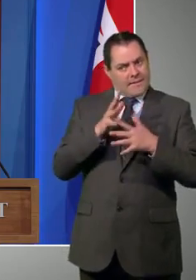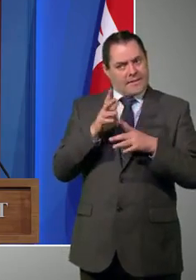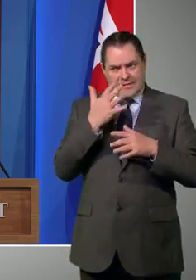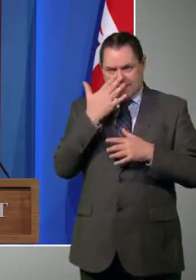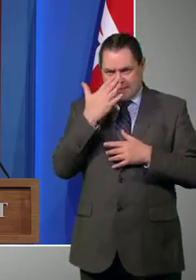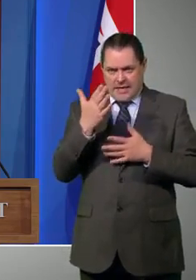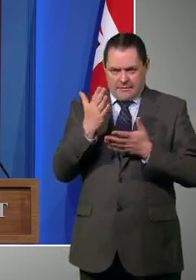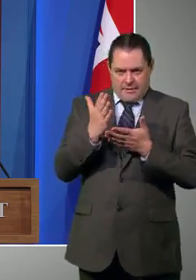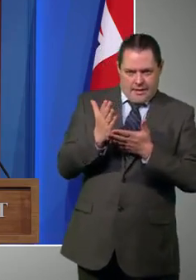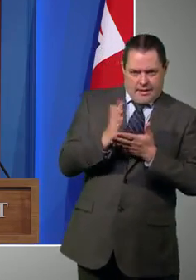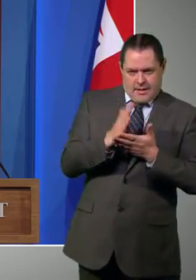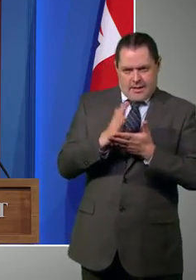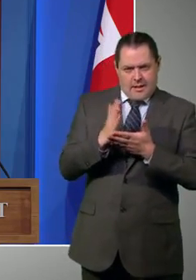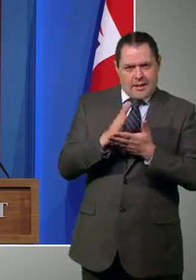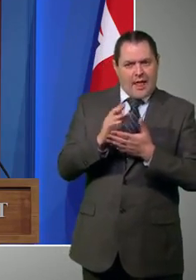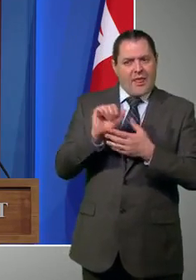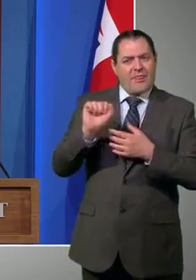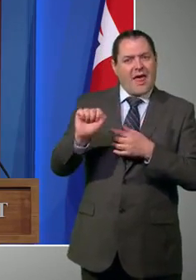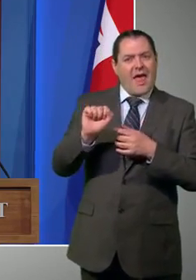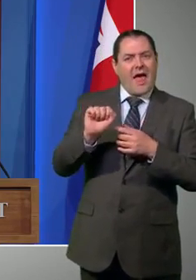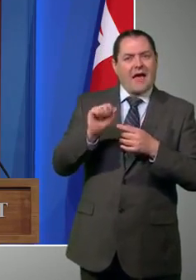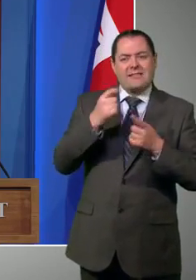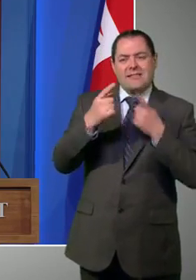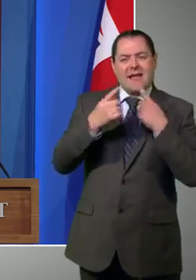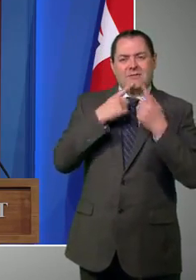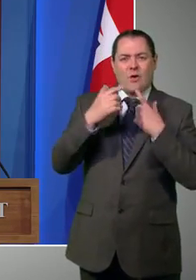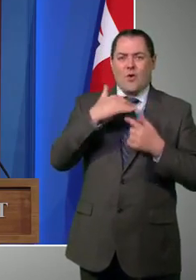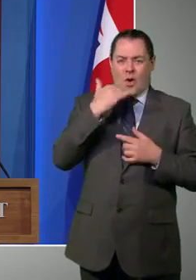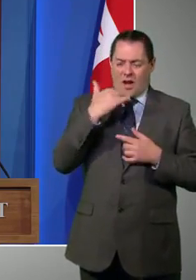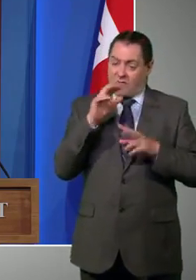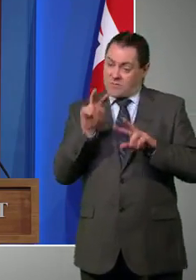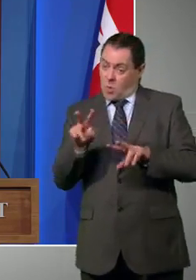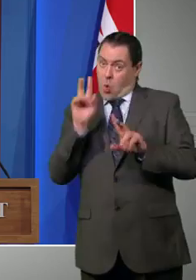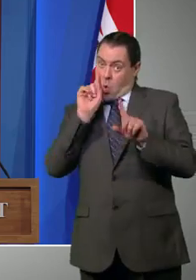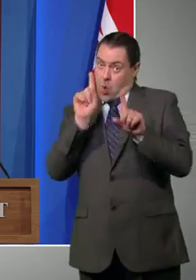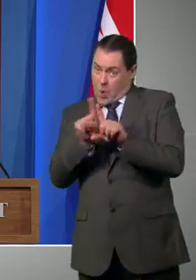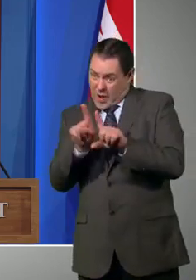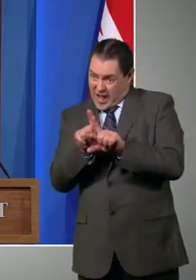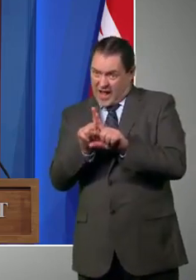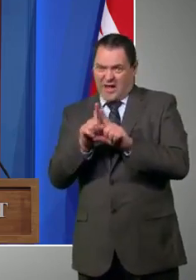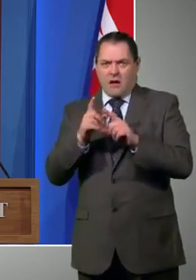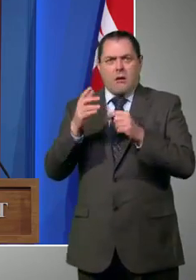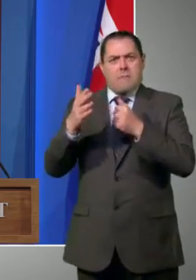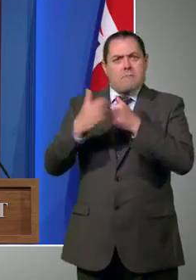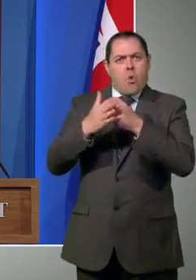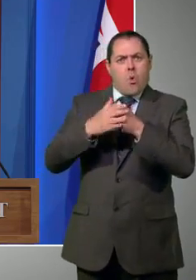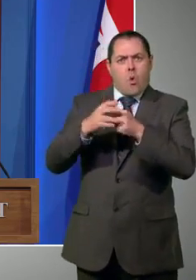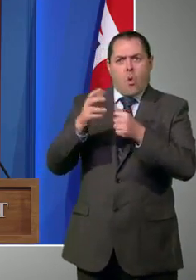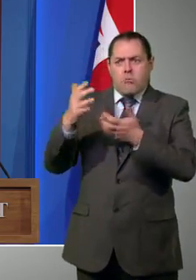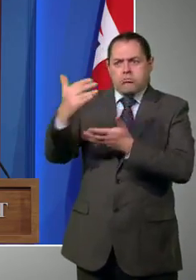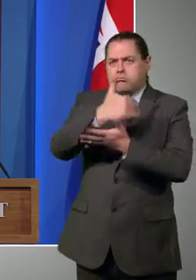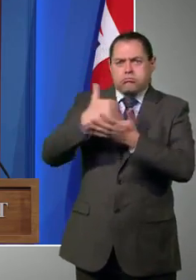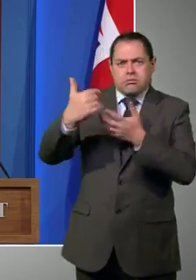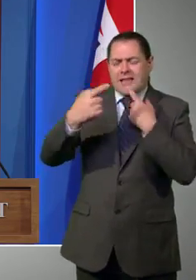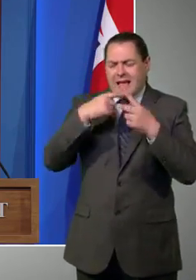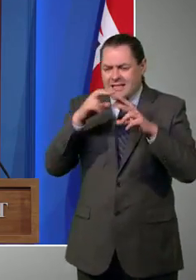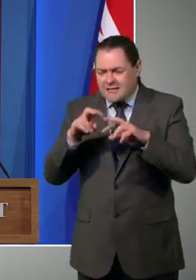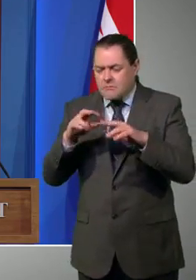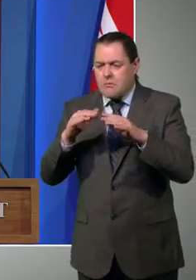we go forward with more cases and more numbers, they will become clear and we're already starting to see a signal that